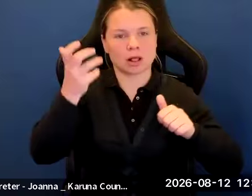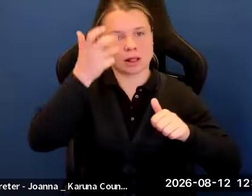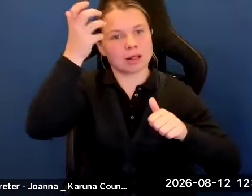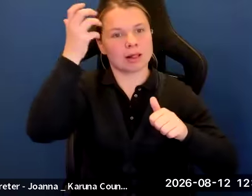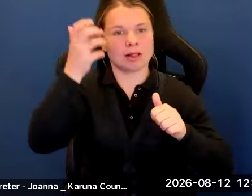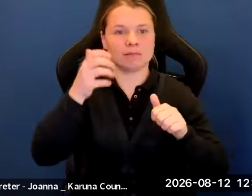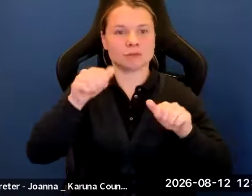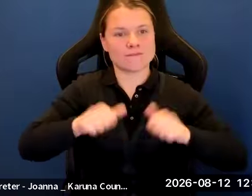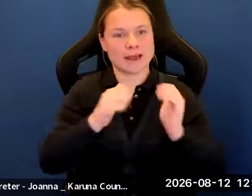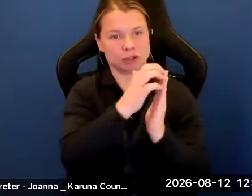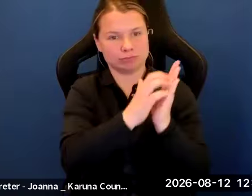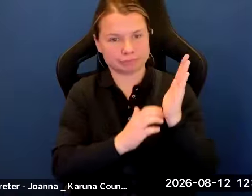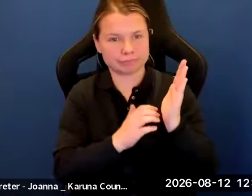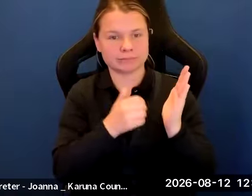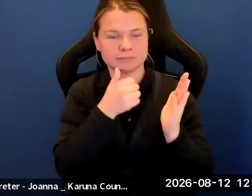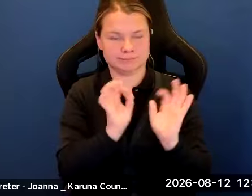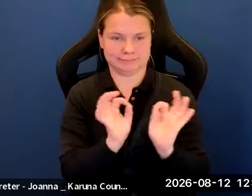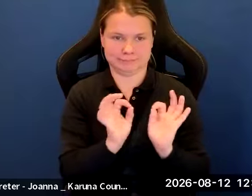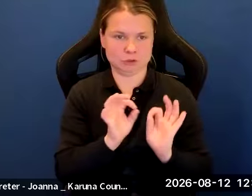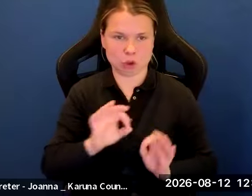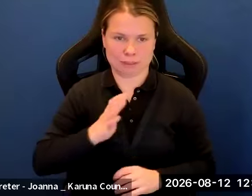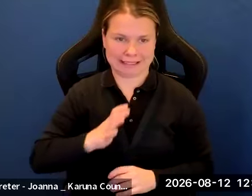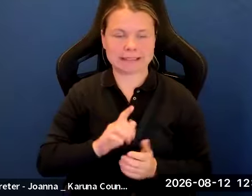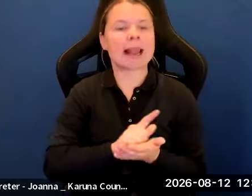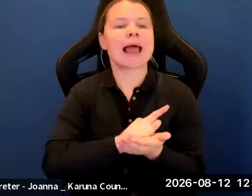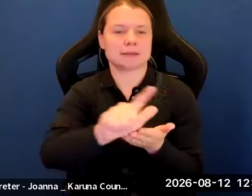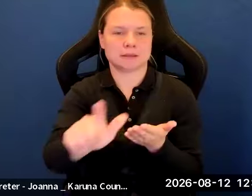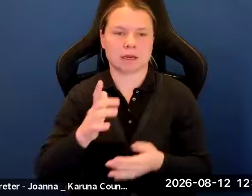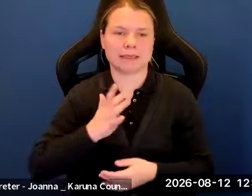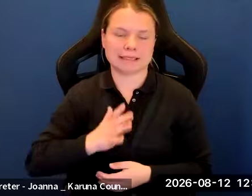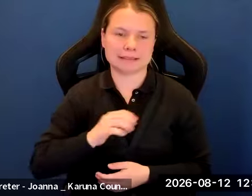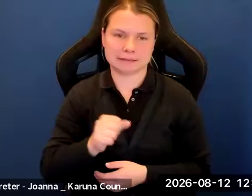supervisor or mentor confirming that they have this